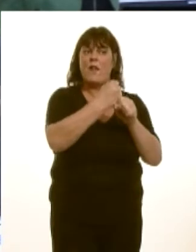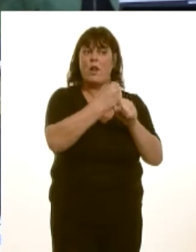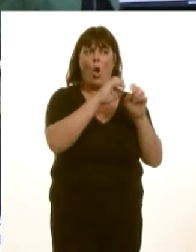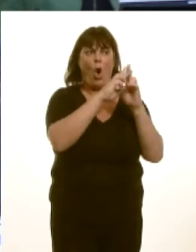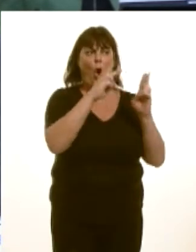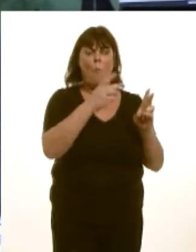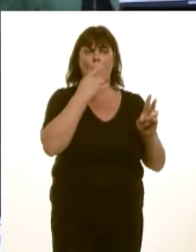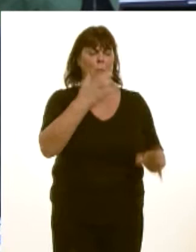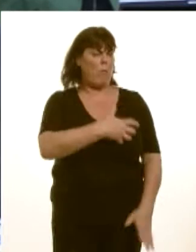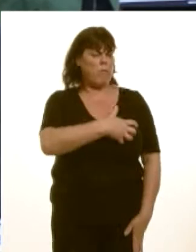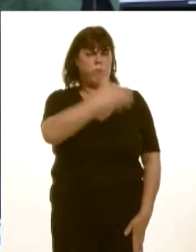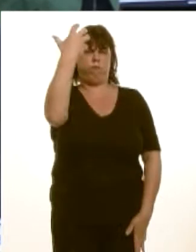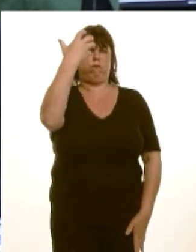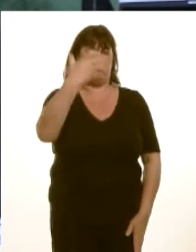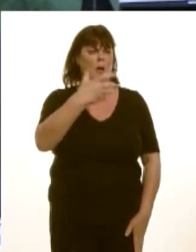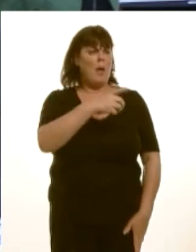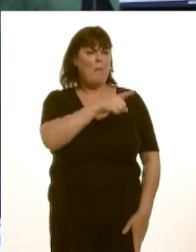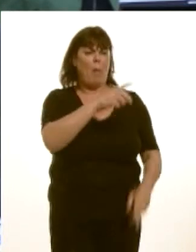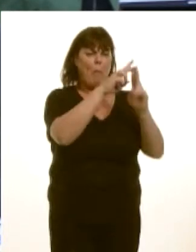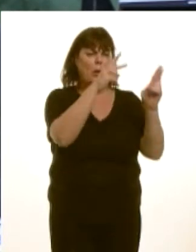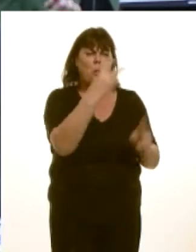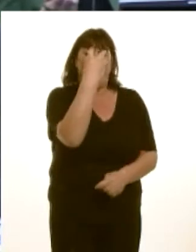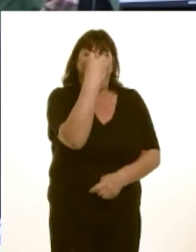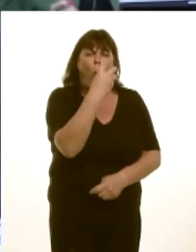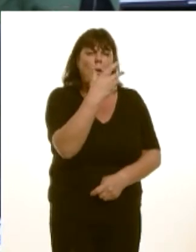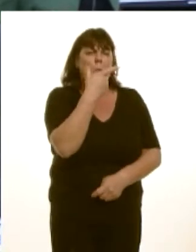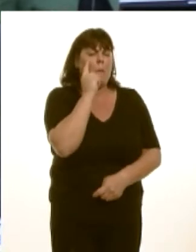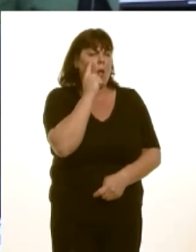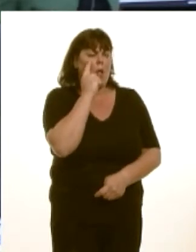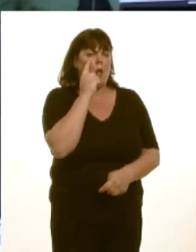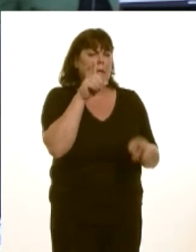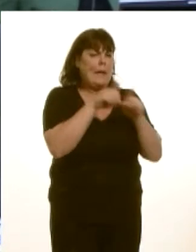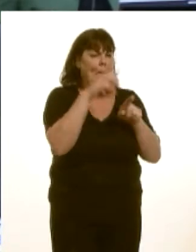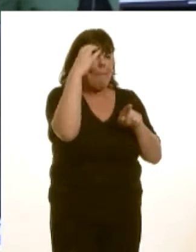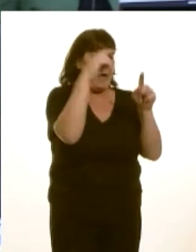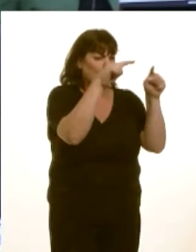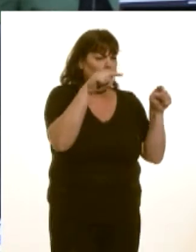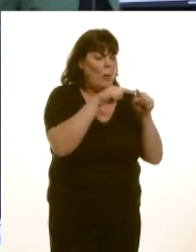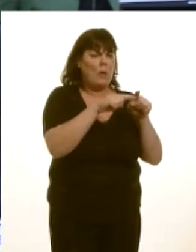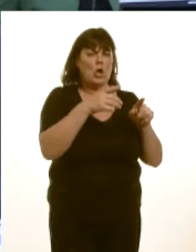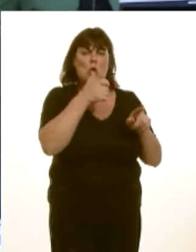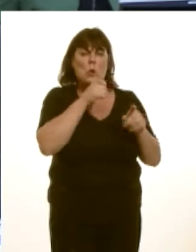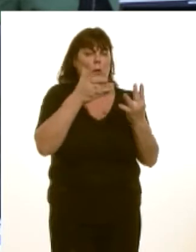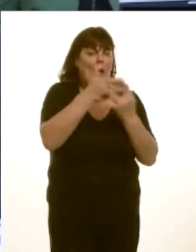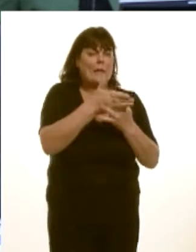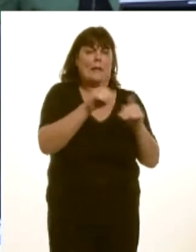It was an old building, in which people were sharing rooms and sharing bathrooms, but people were very attached to the building. We accepted that.